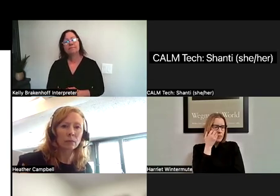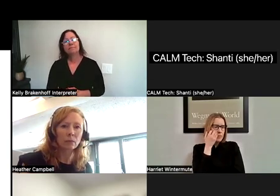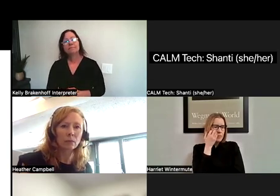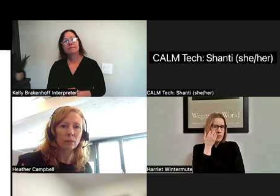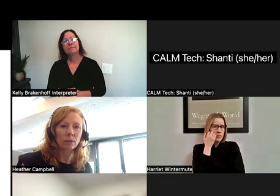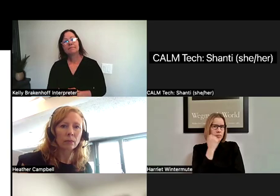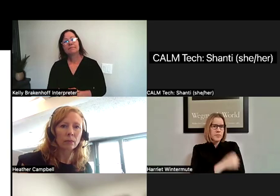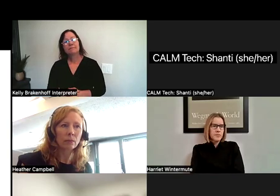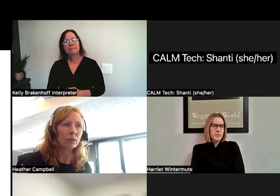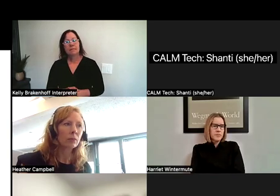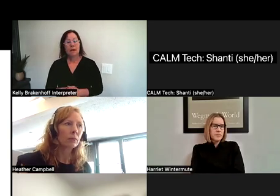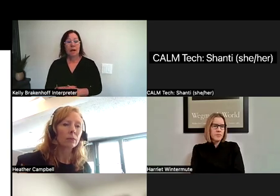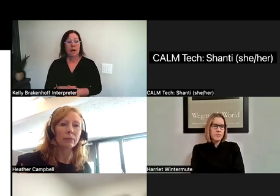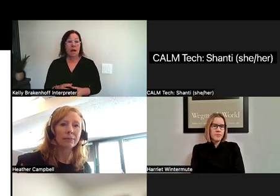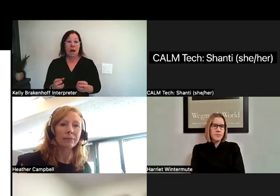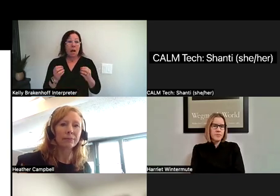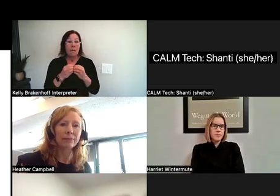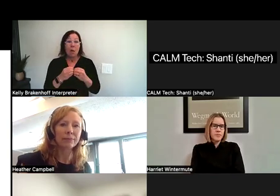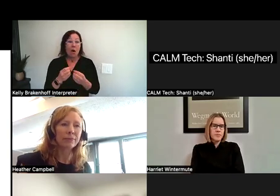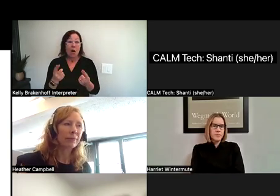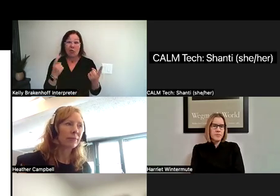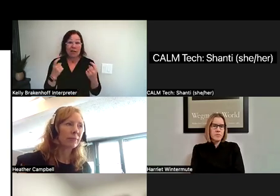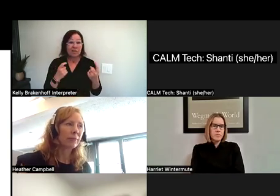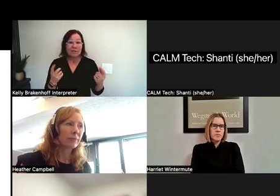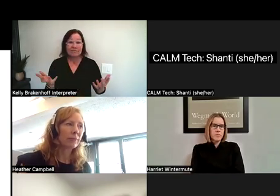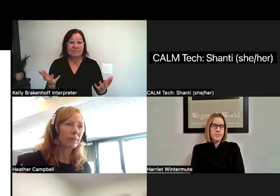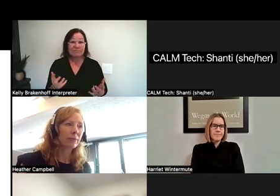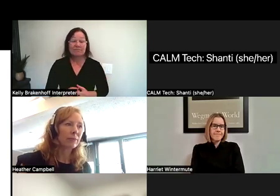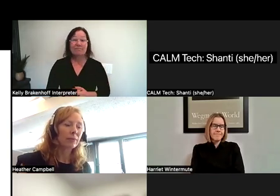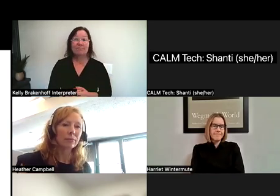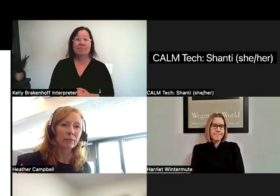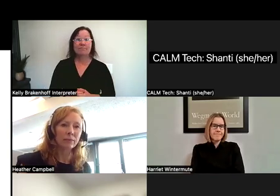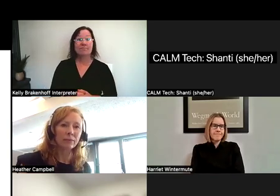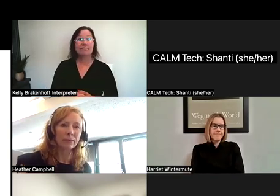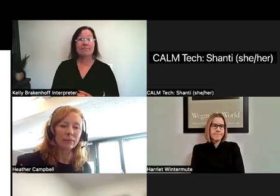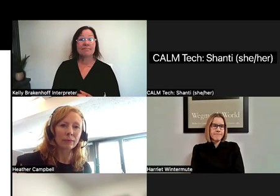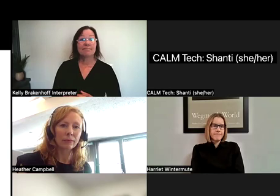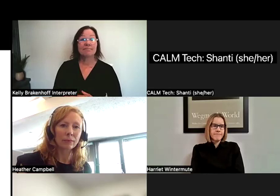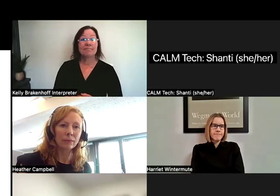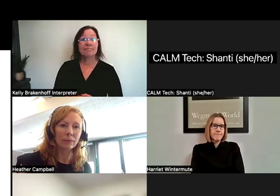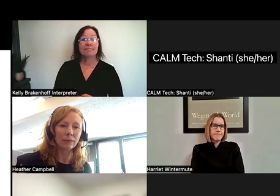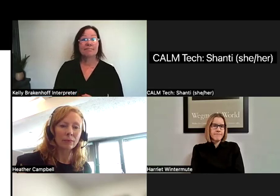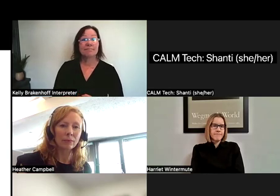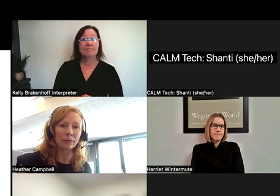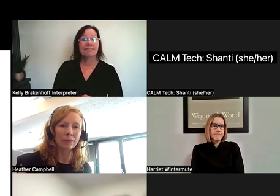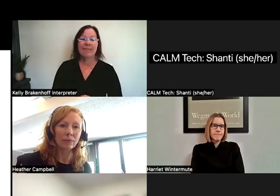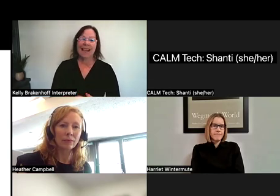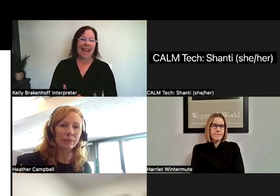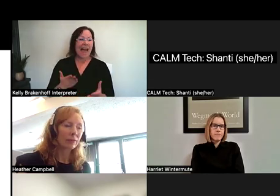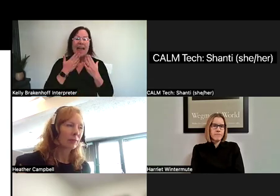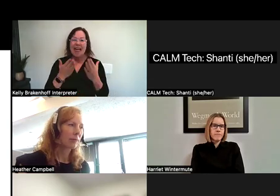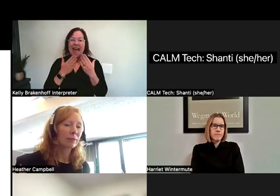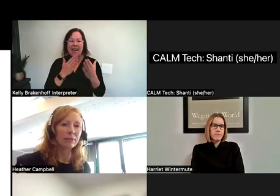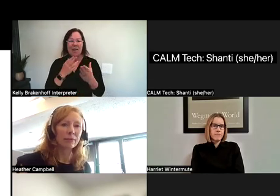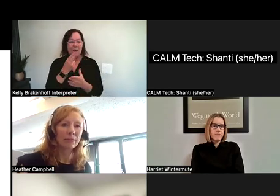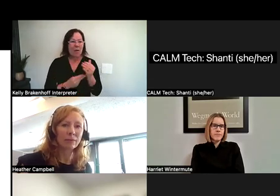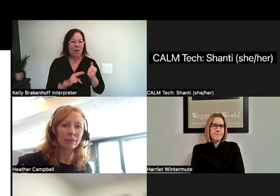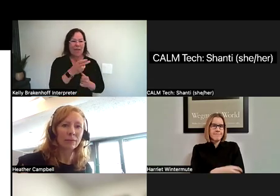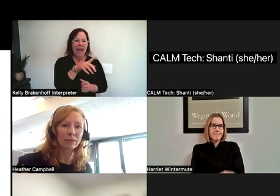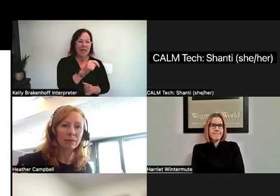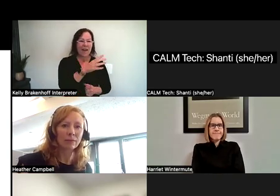Any other questions? Well, thank you Harriet and Heather for